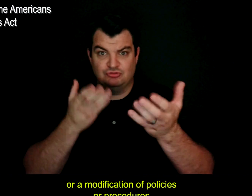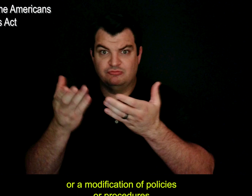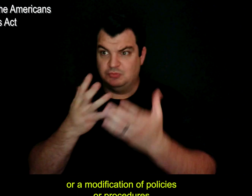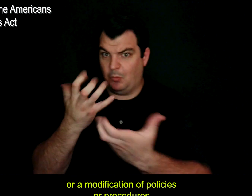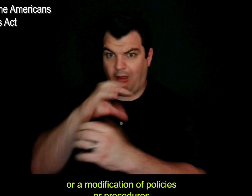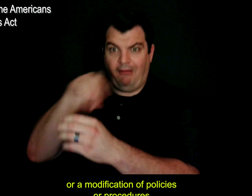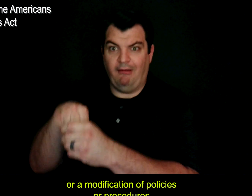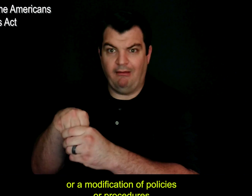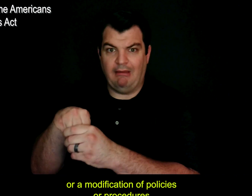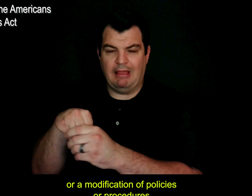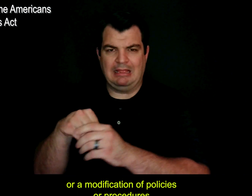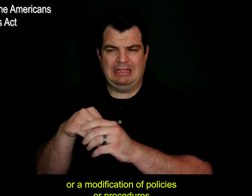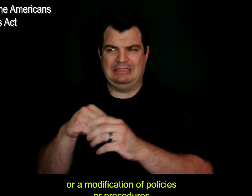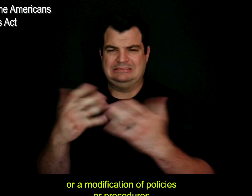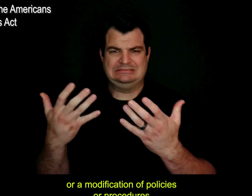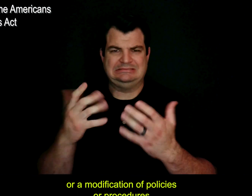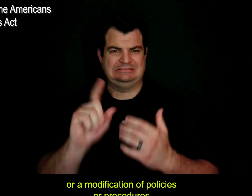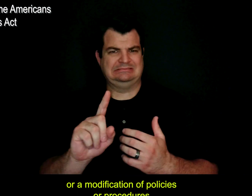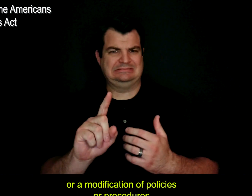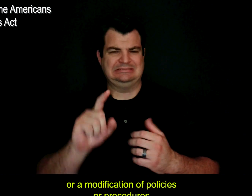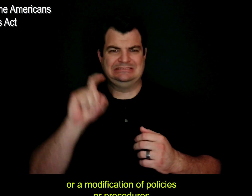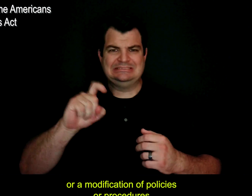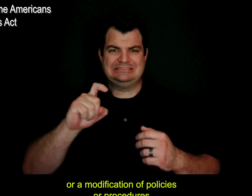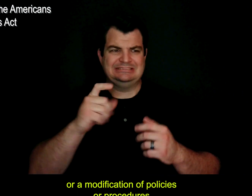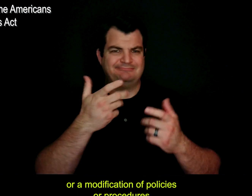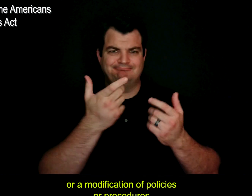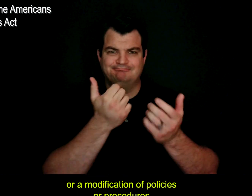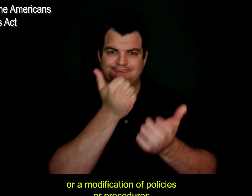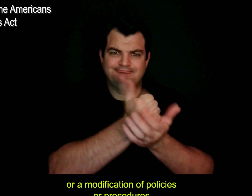or a modification of policies or procedures